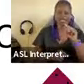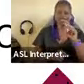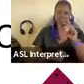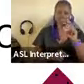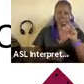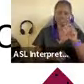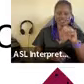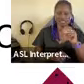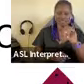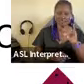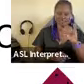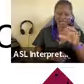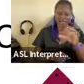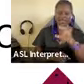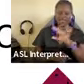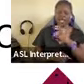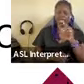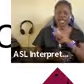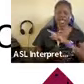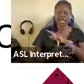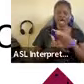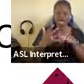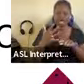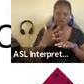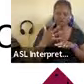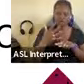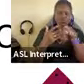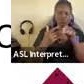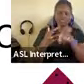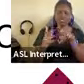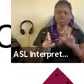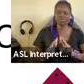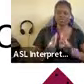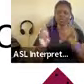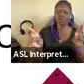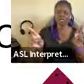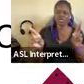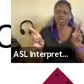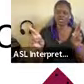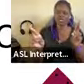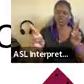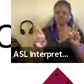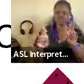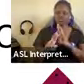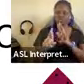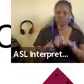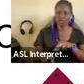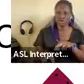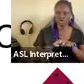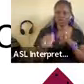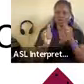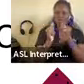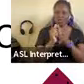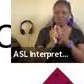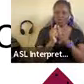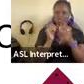department and as a county government to be responsive to the needs of the community as these disasters or emergencies come upon us.